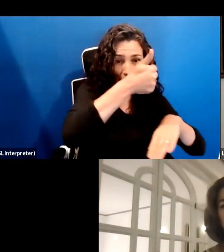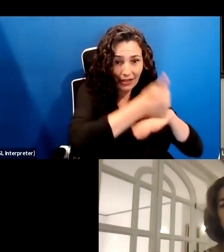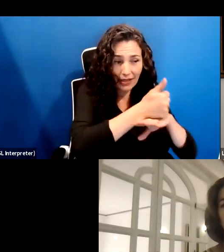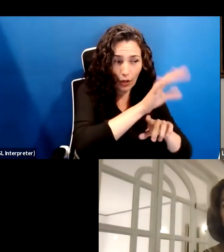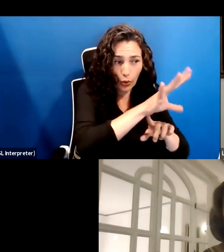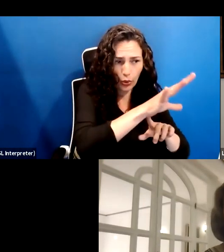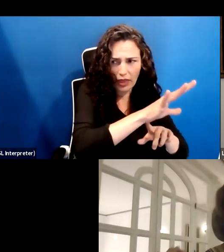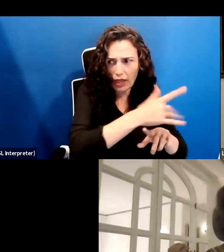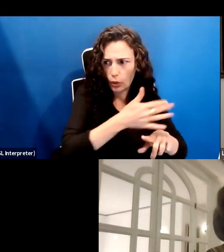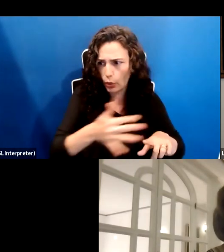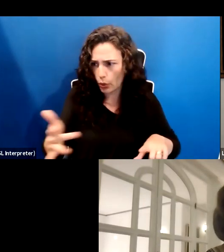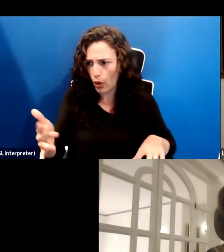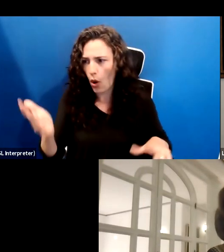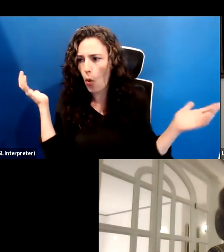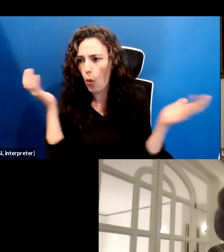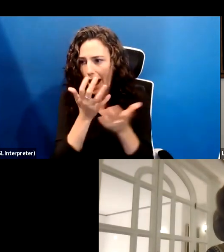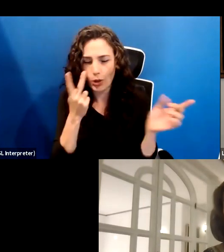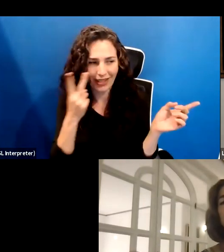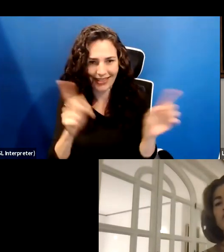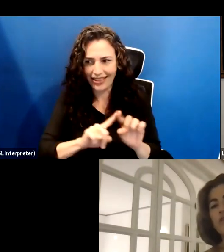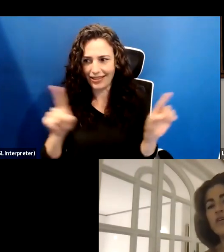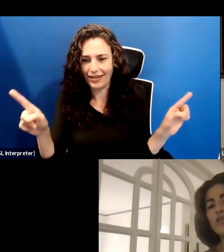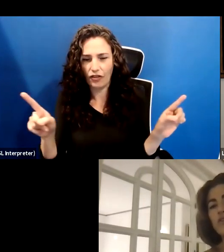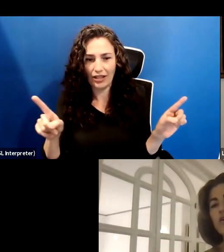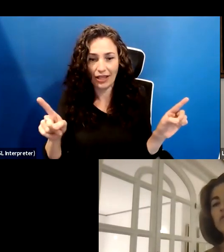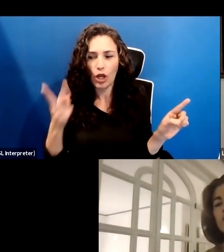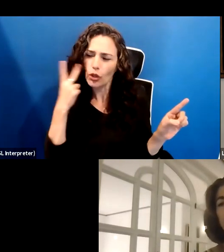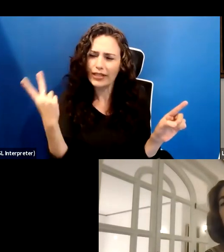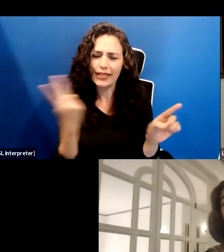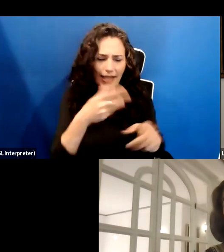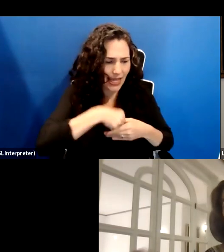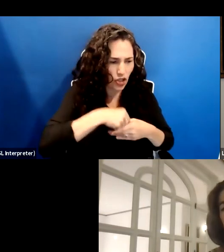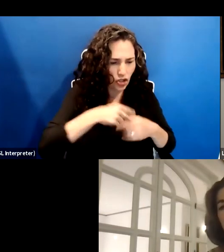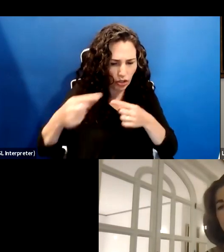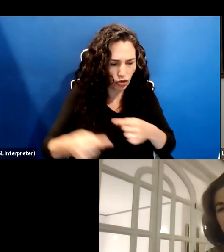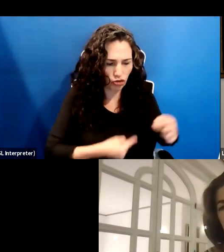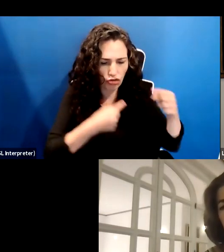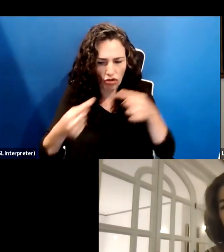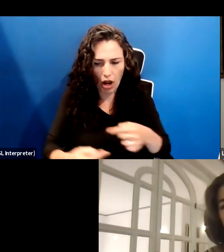So, you could really see their internal struggles over a period of many years.